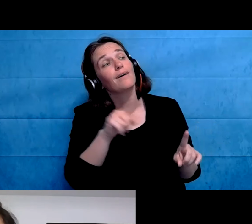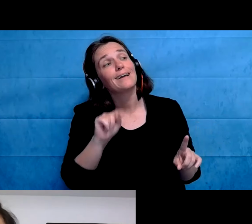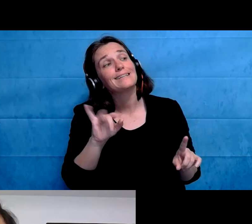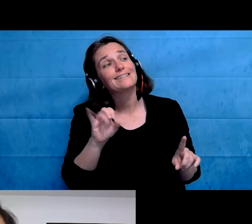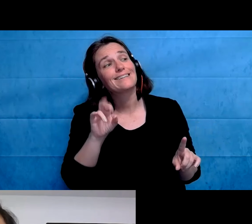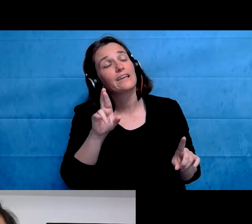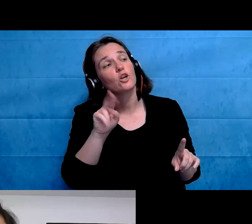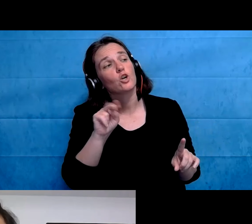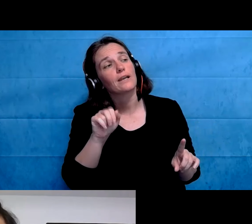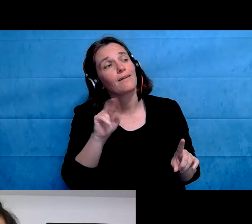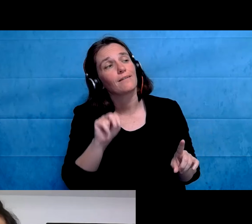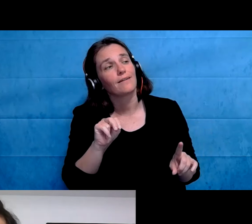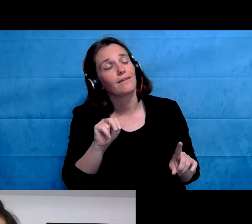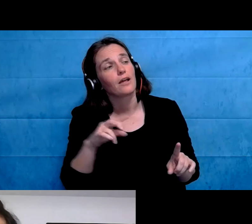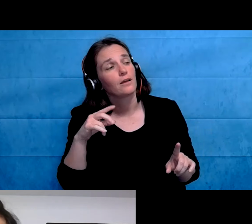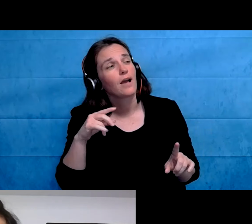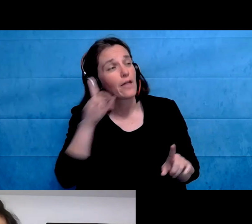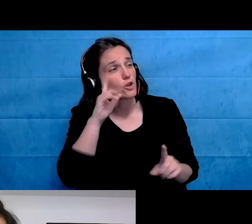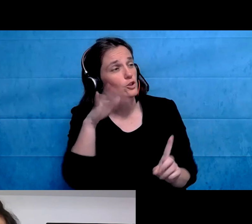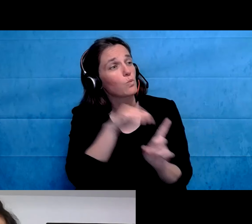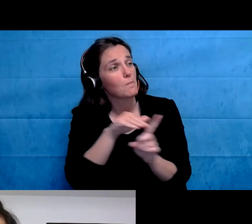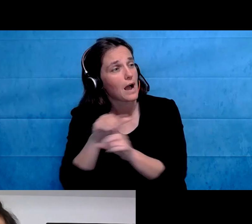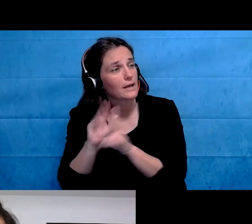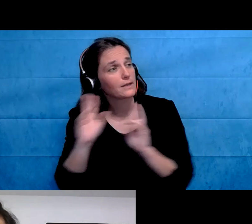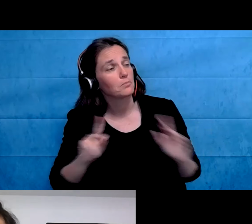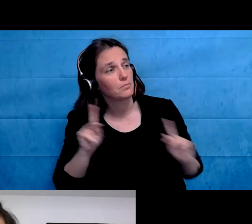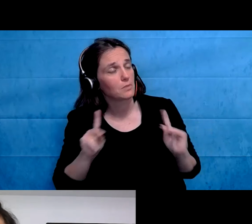I thought that reminding people about their tickets was